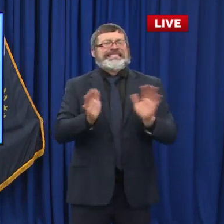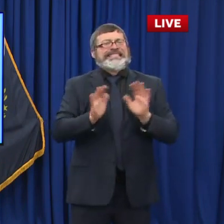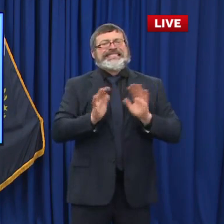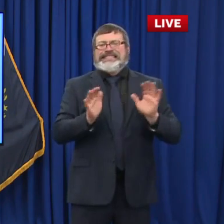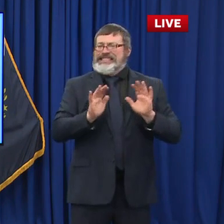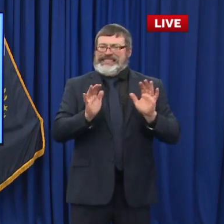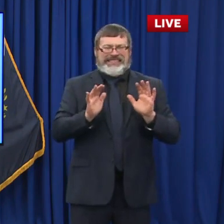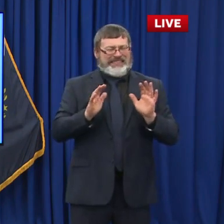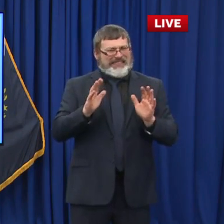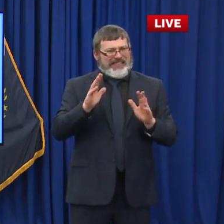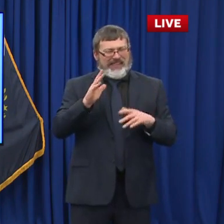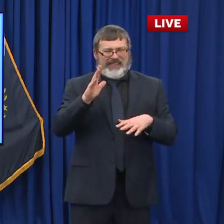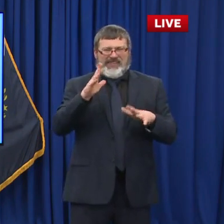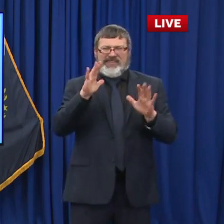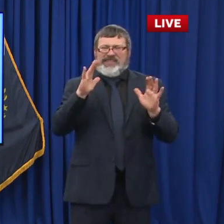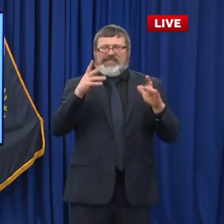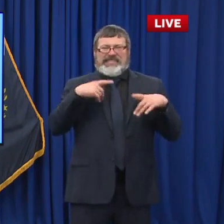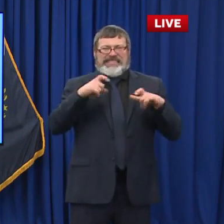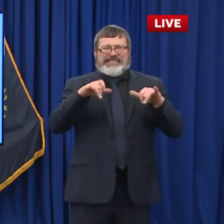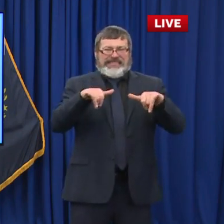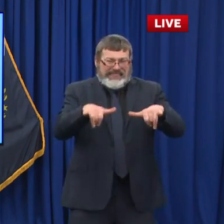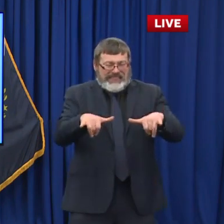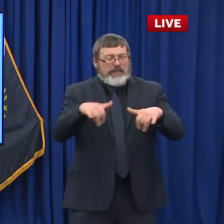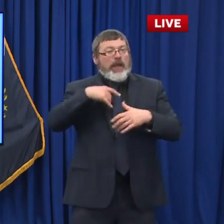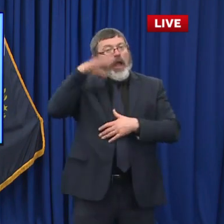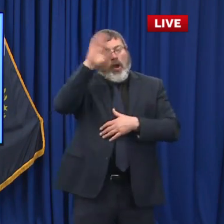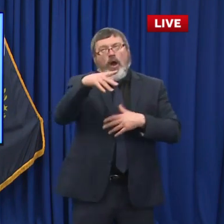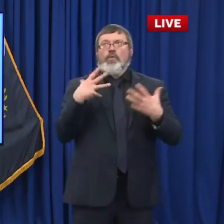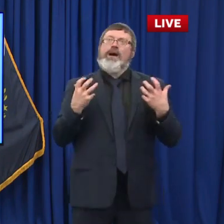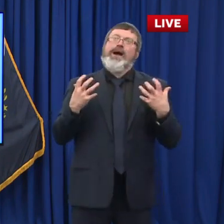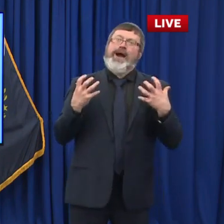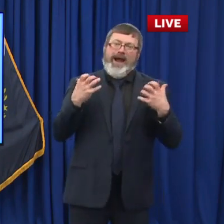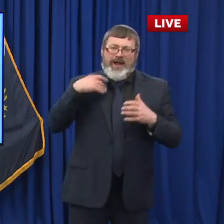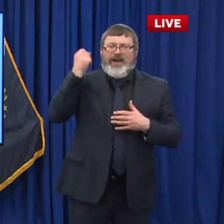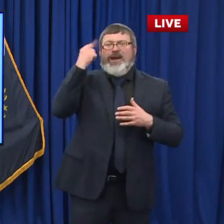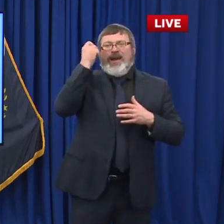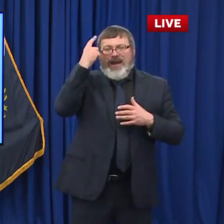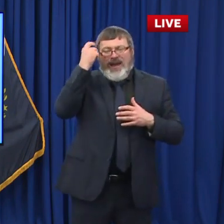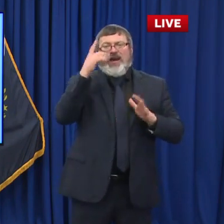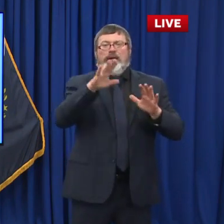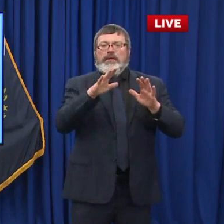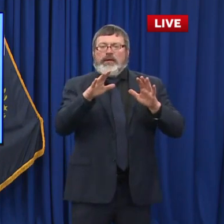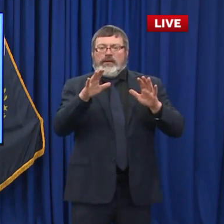WE RECOMMEND PEOPLE AVOID TRAVELING DURING THE HOLIDAYS, EVEN TRAVELING WITHIN NEW ENGLAND.